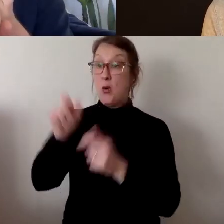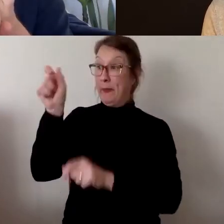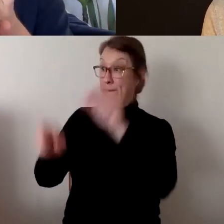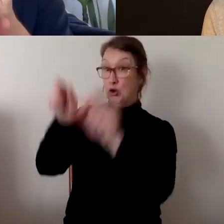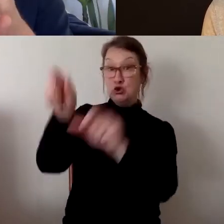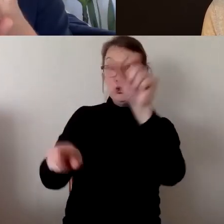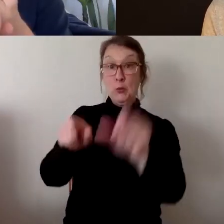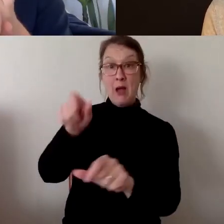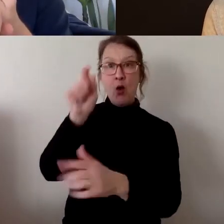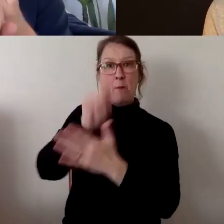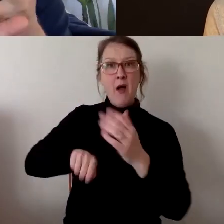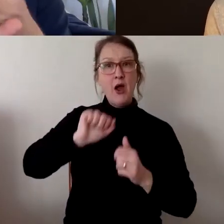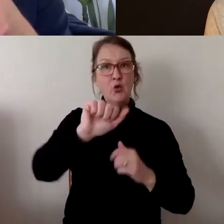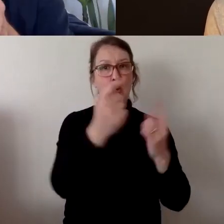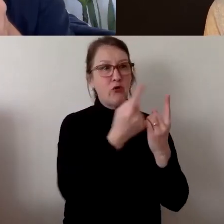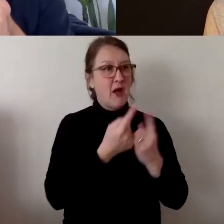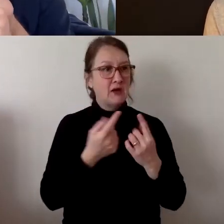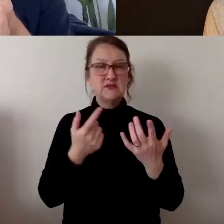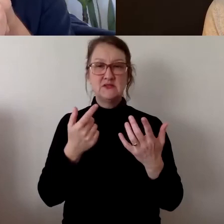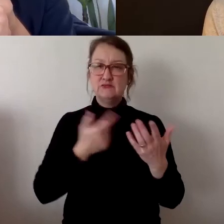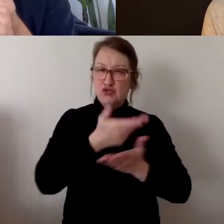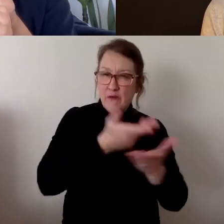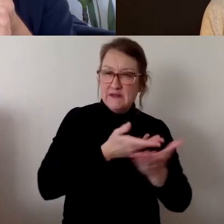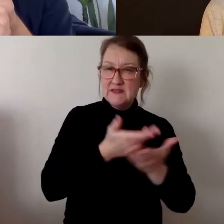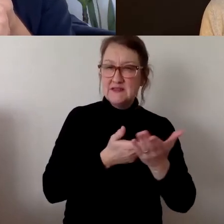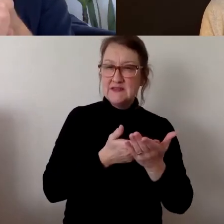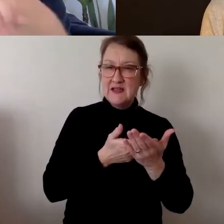cultural experience and what it's meant to them, and your view on the impact that it's having.